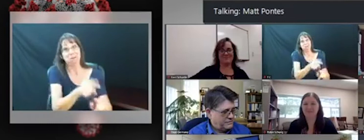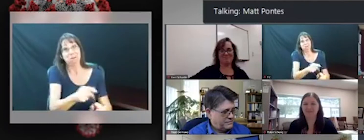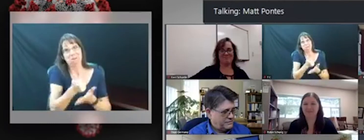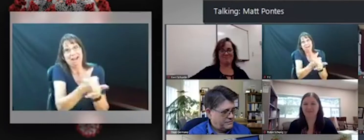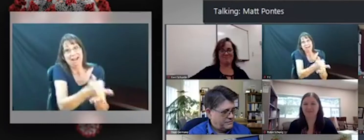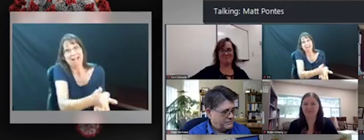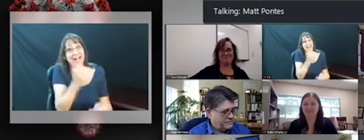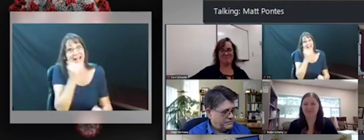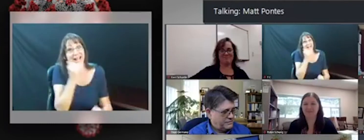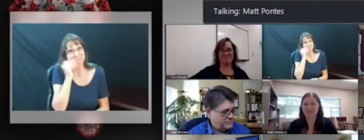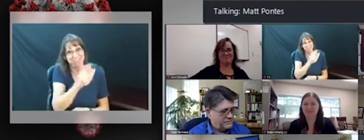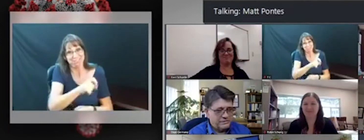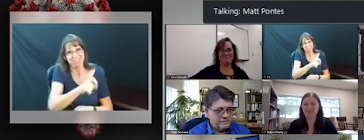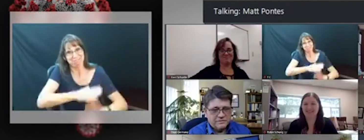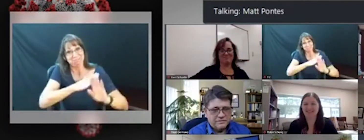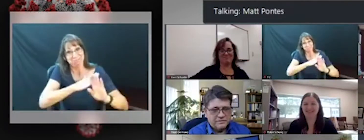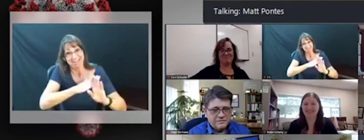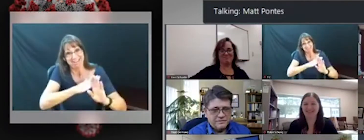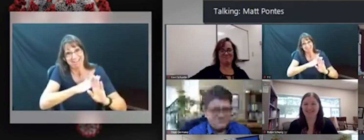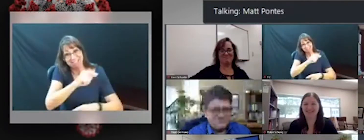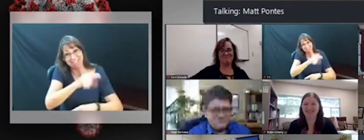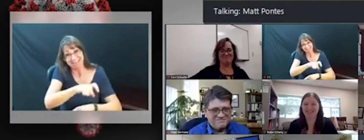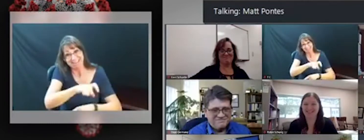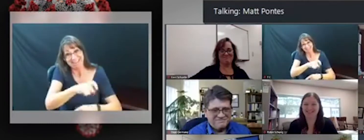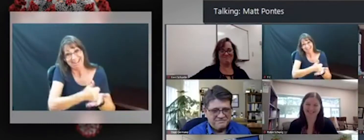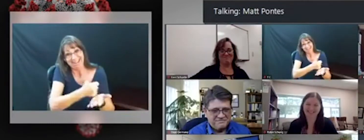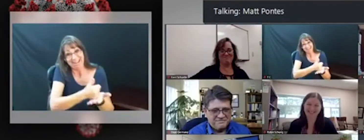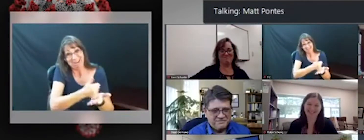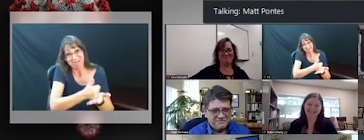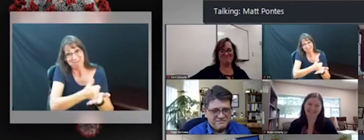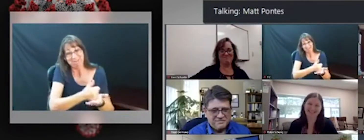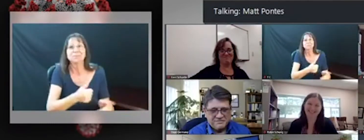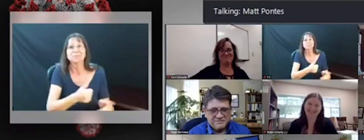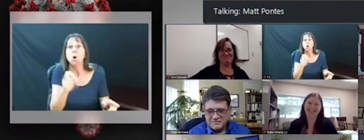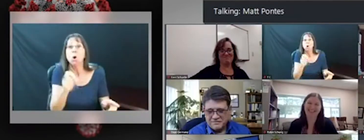that's always out there Karen, in case you need some extra weeds pulled or a lawn trim, but,